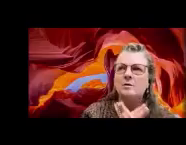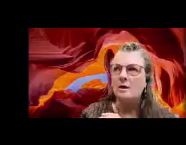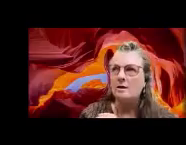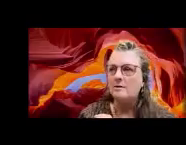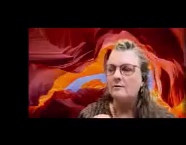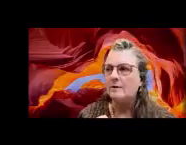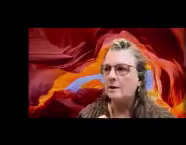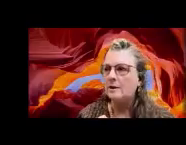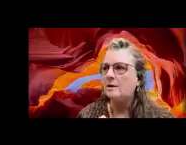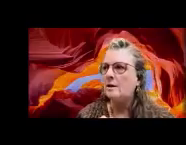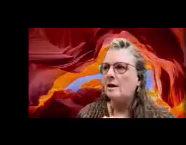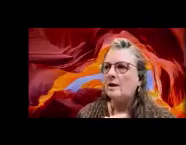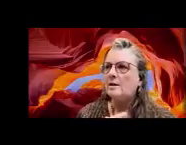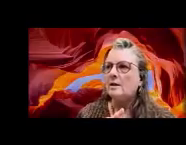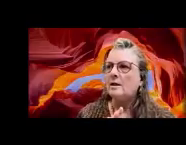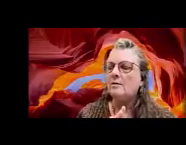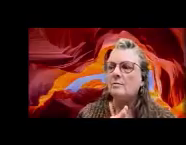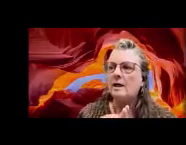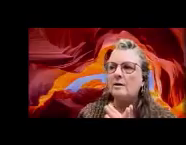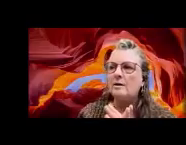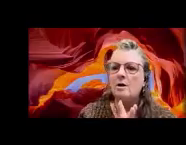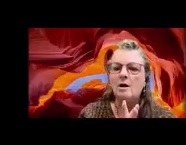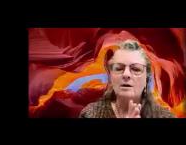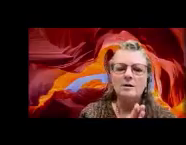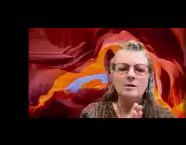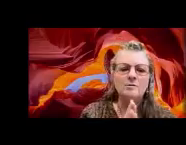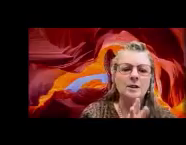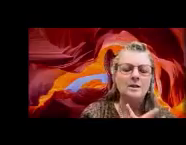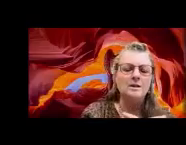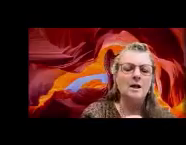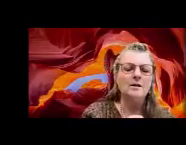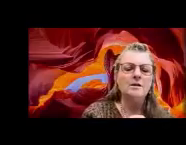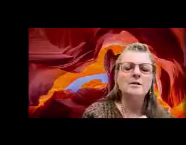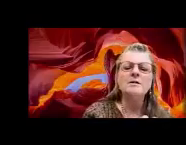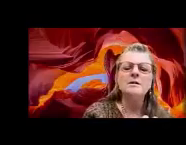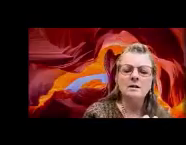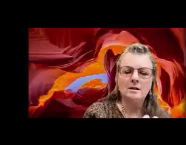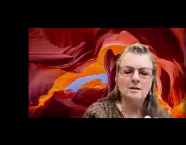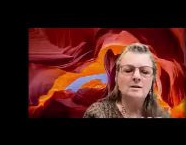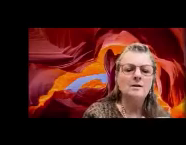cognitive function. The regular cars is for kids under six